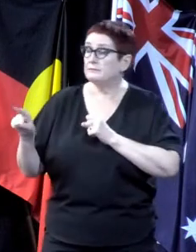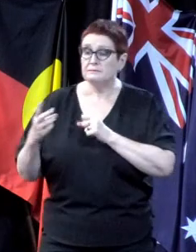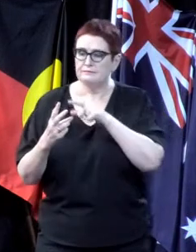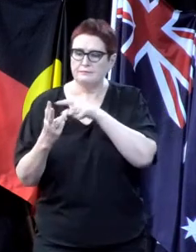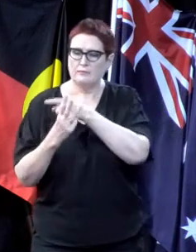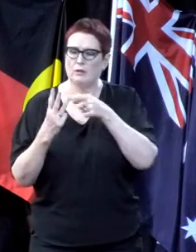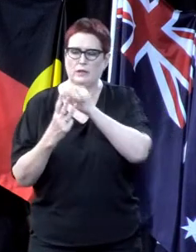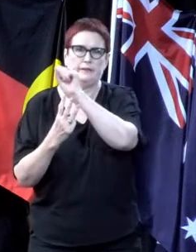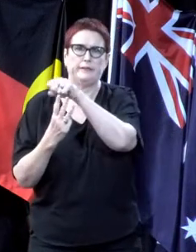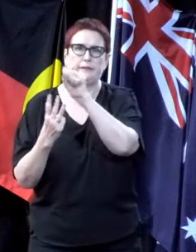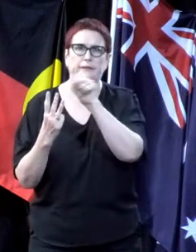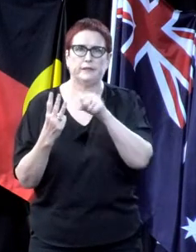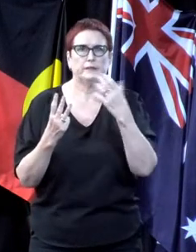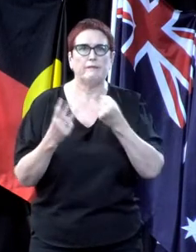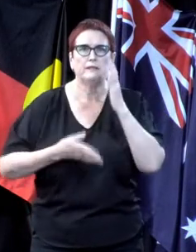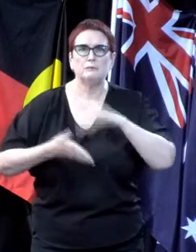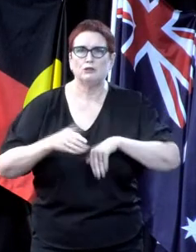Alright, who'd like to start? Ms. Morris.